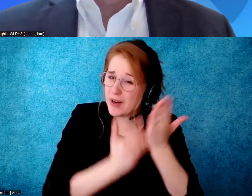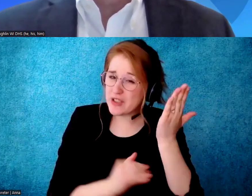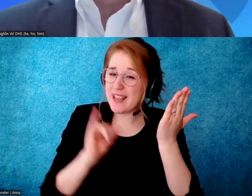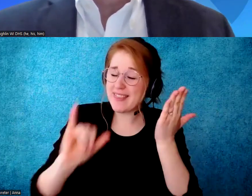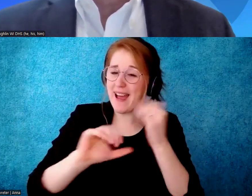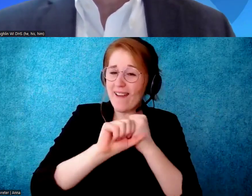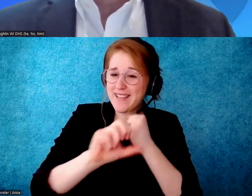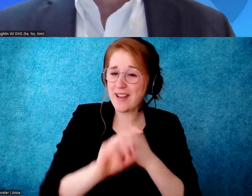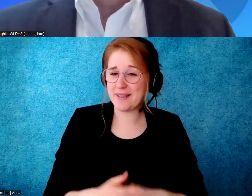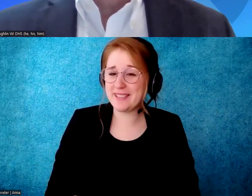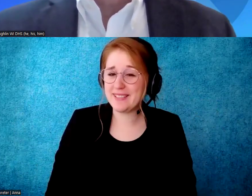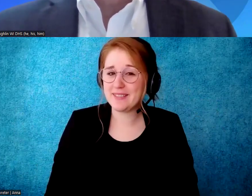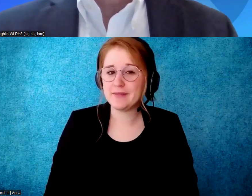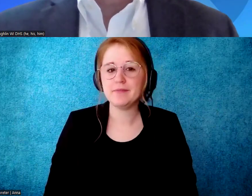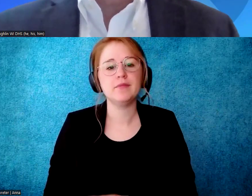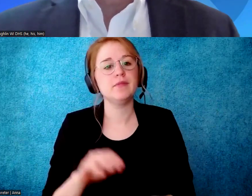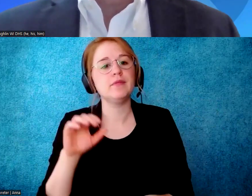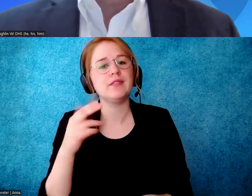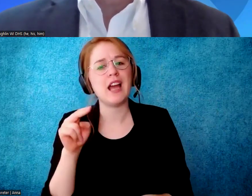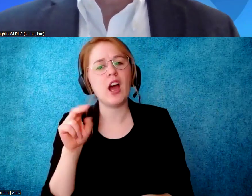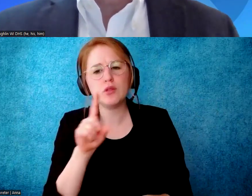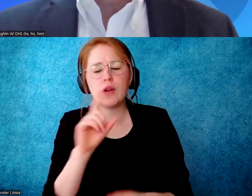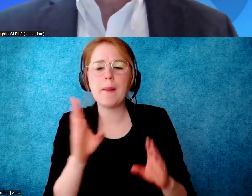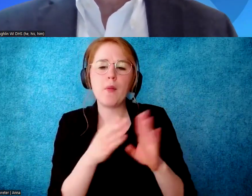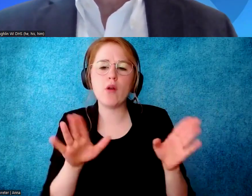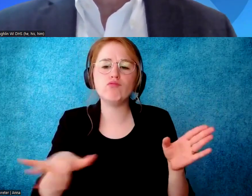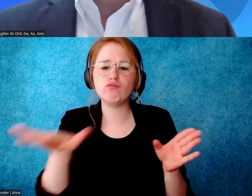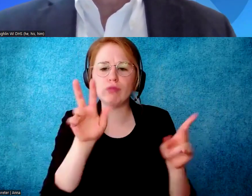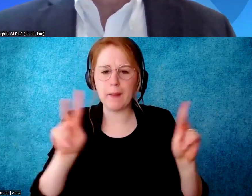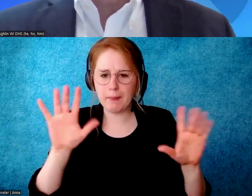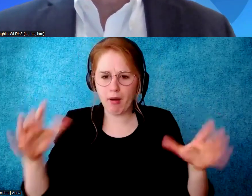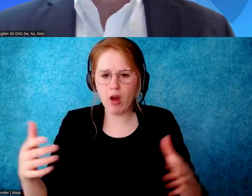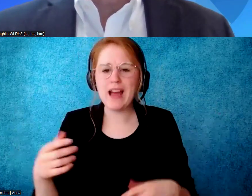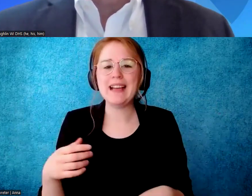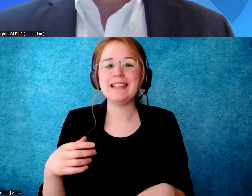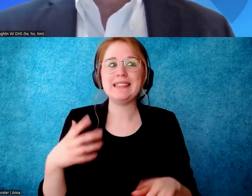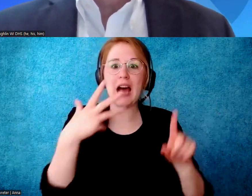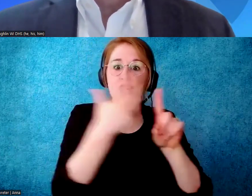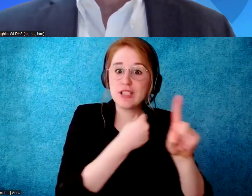Yeah, and broadly within our demographic, you know, achievement and accreditation for